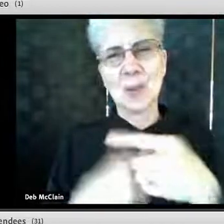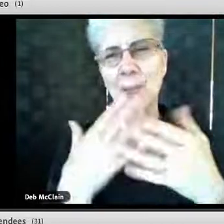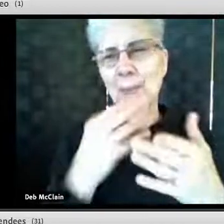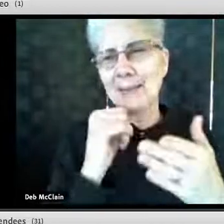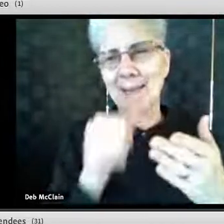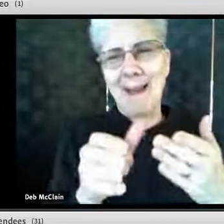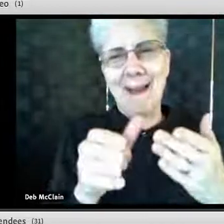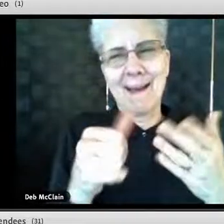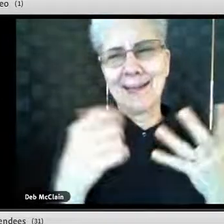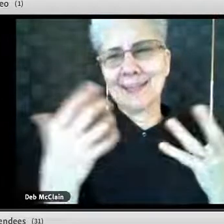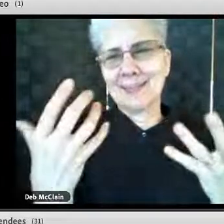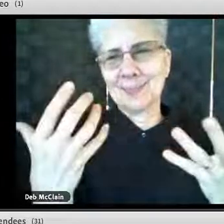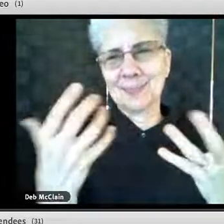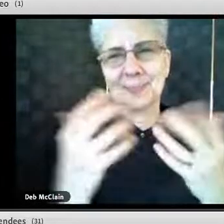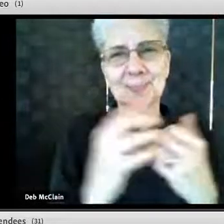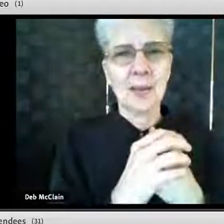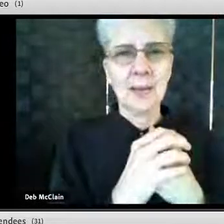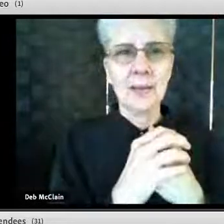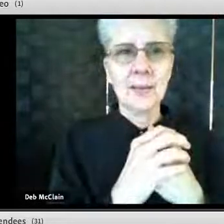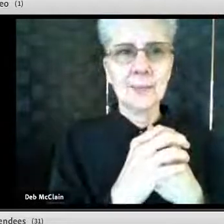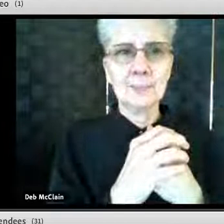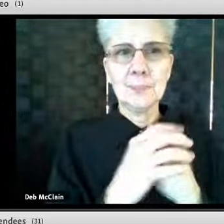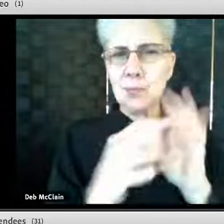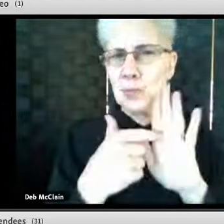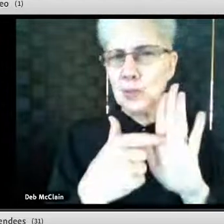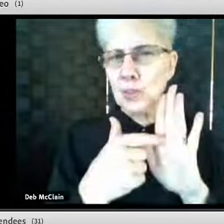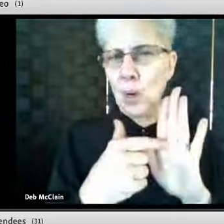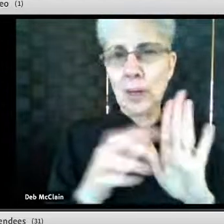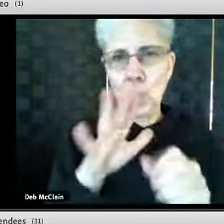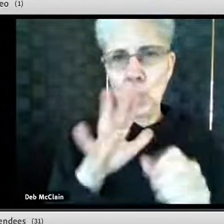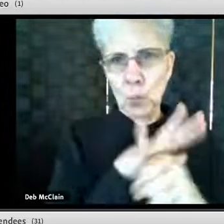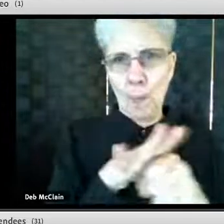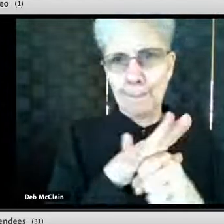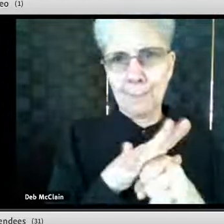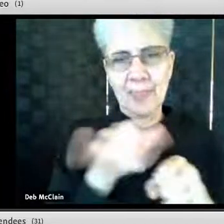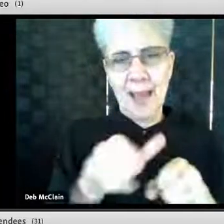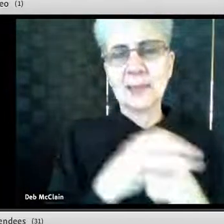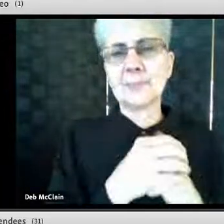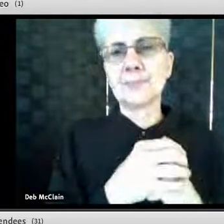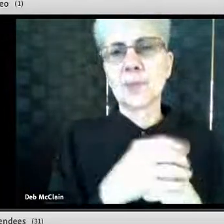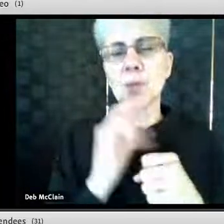so maybe not telling of your specific group.